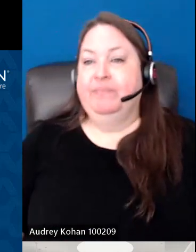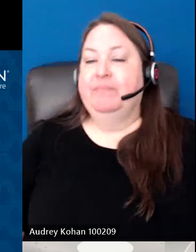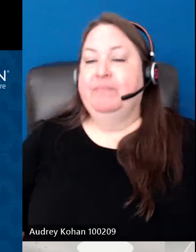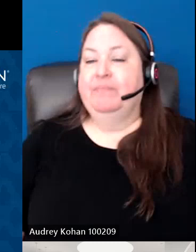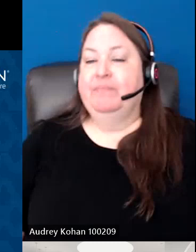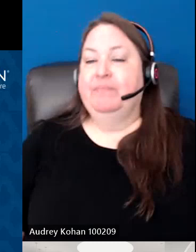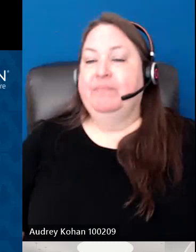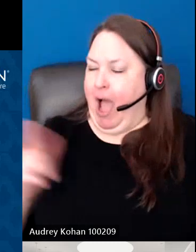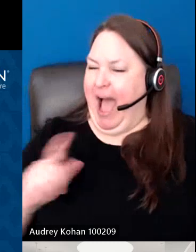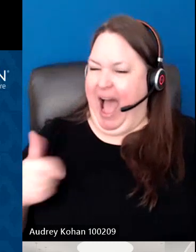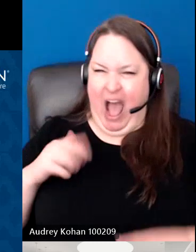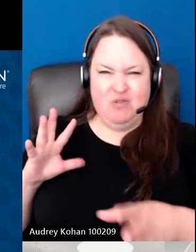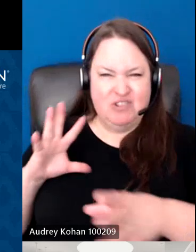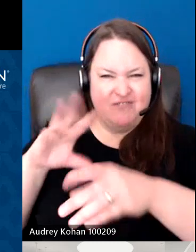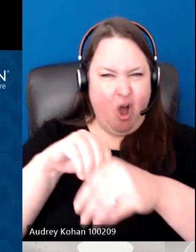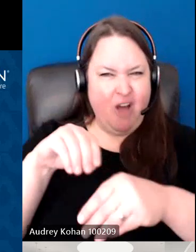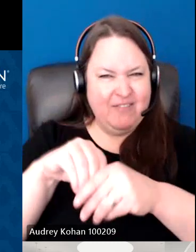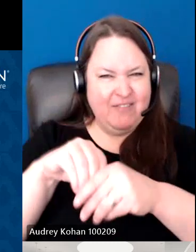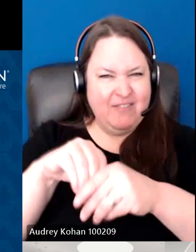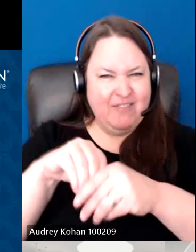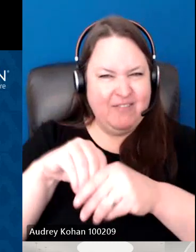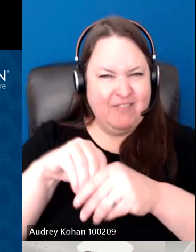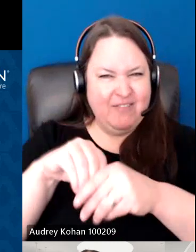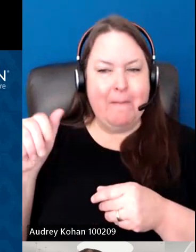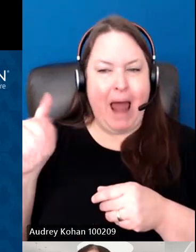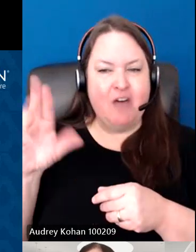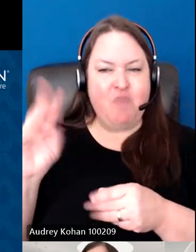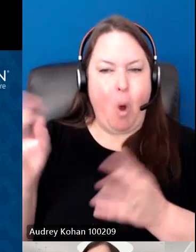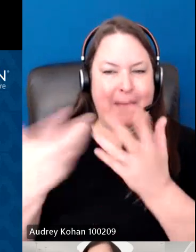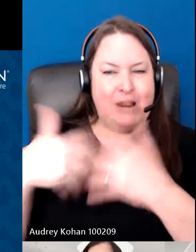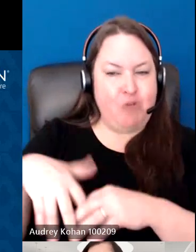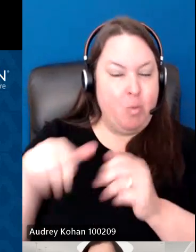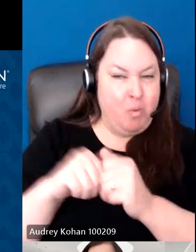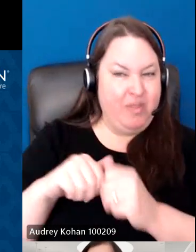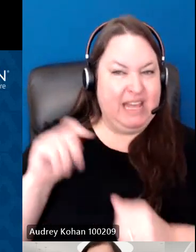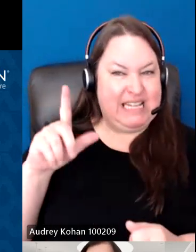was involved in several platform Integrations with tella health and I will tell you that you